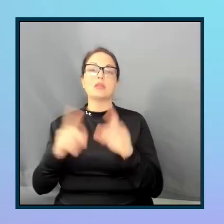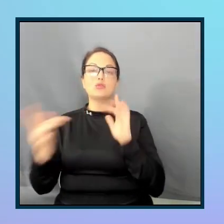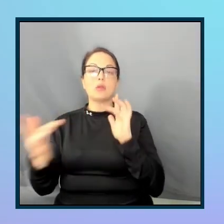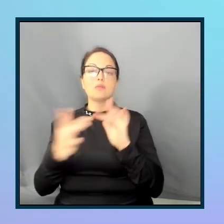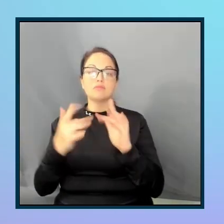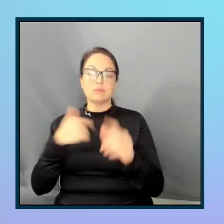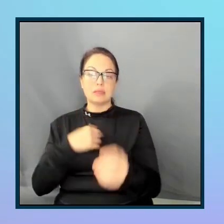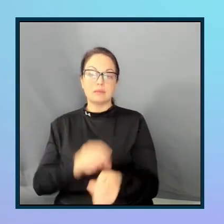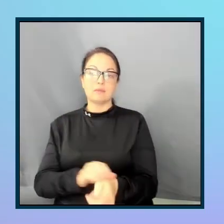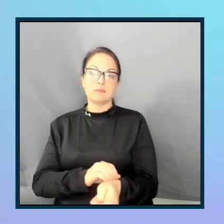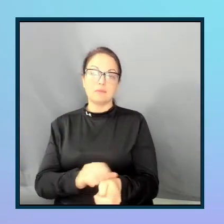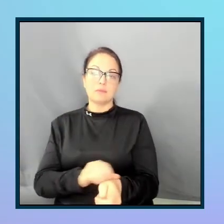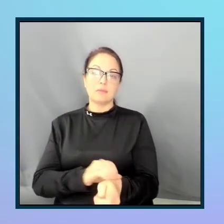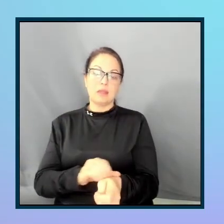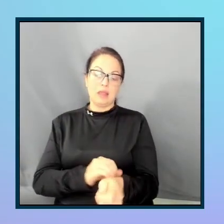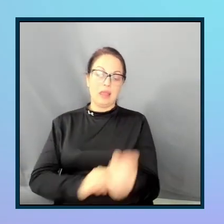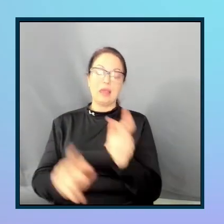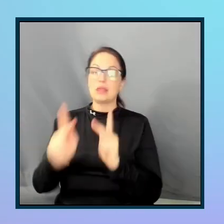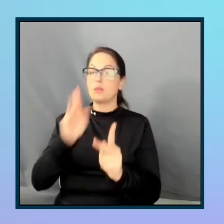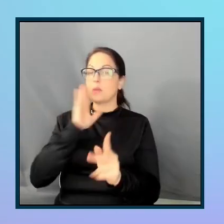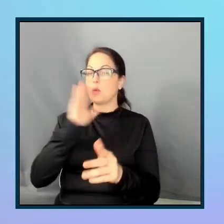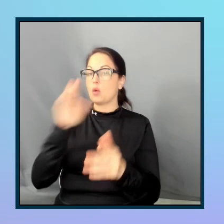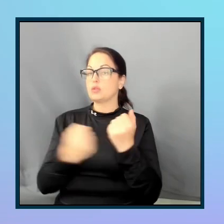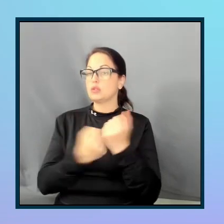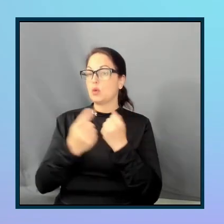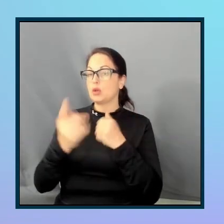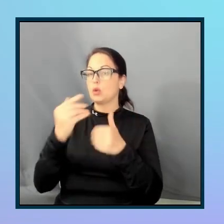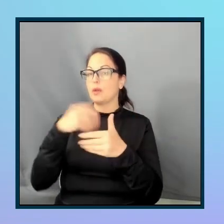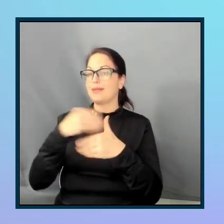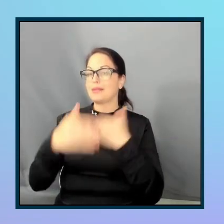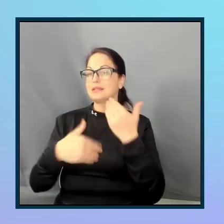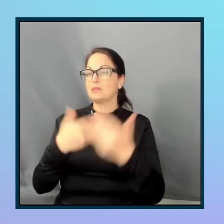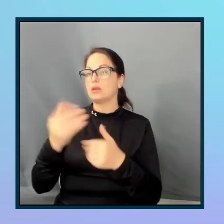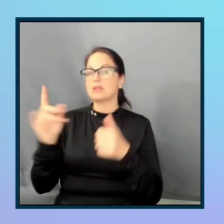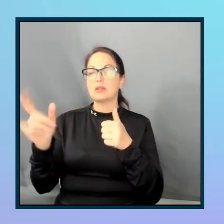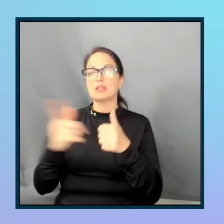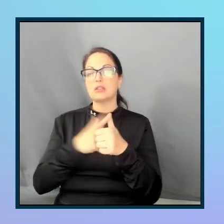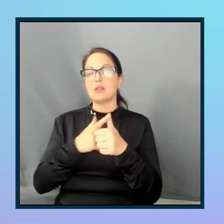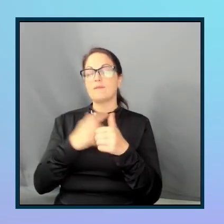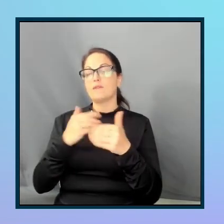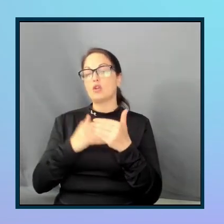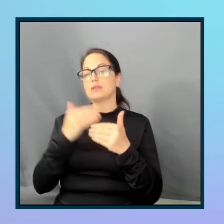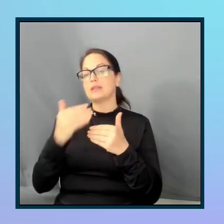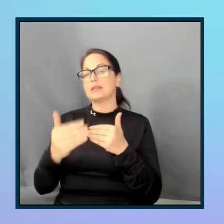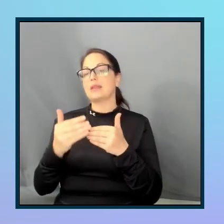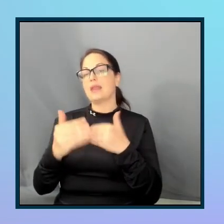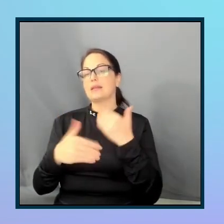There are people who will support you in this process. The first next best step is just connecting with me